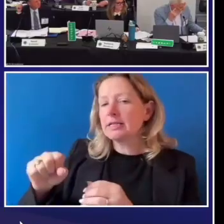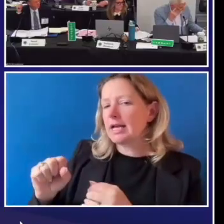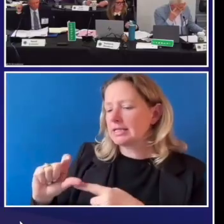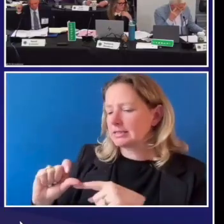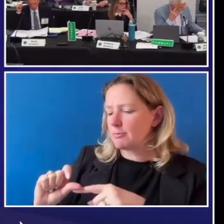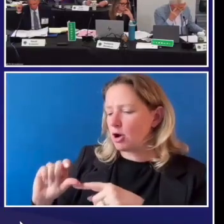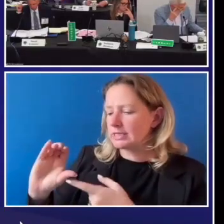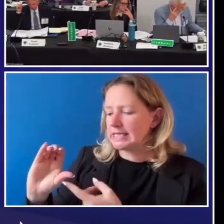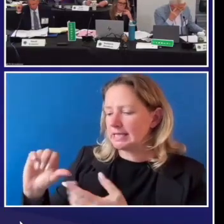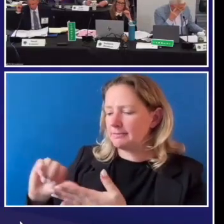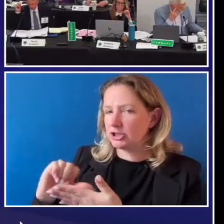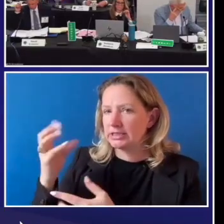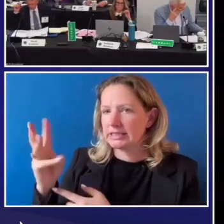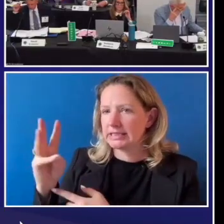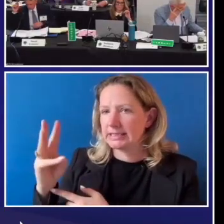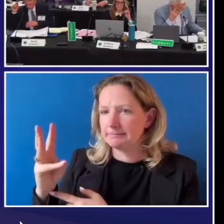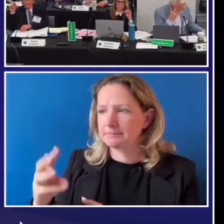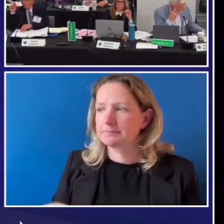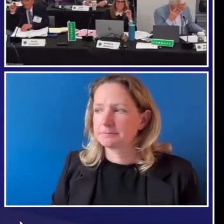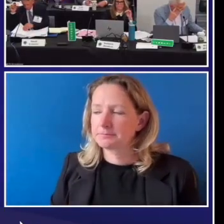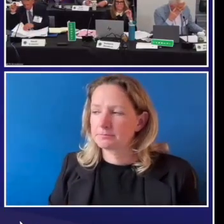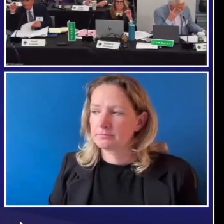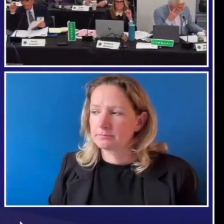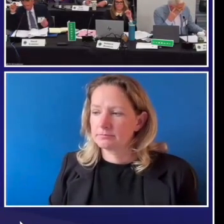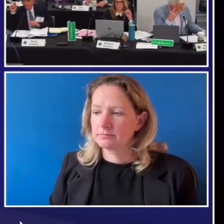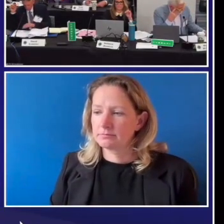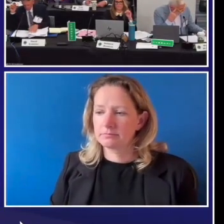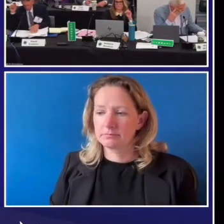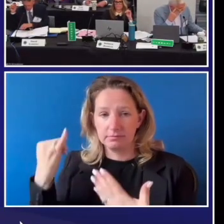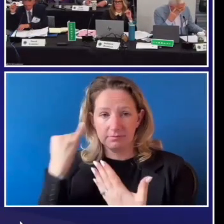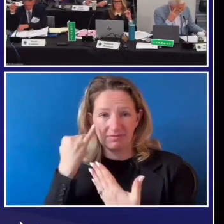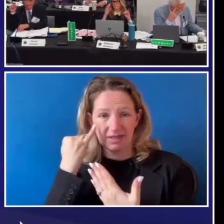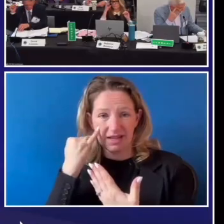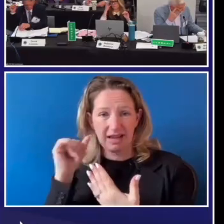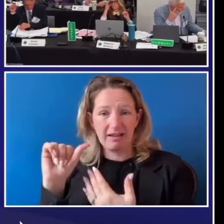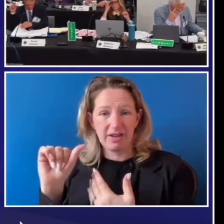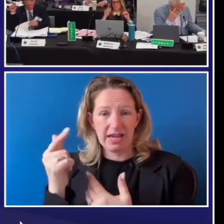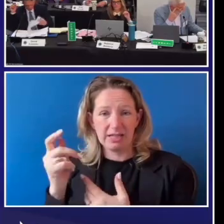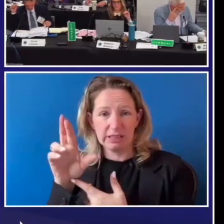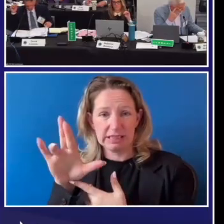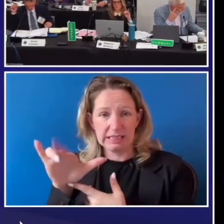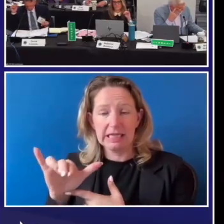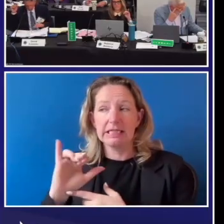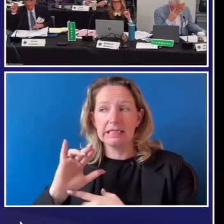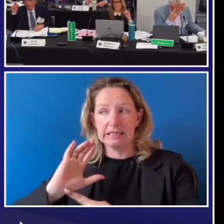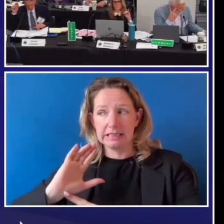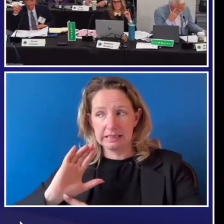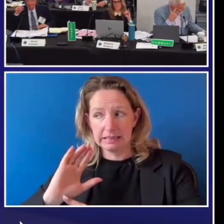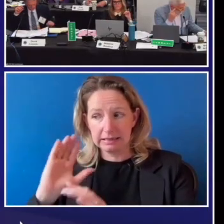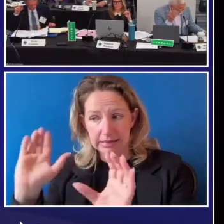Let me get there. If the agency is seeking initial recognition, it must demonstrate that an institution